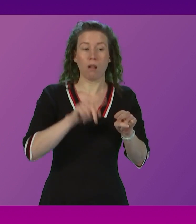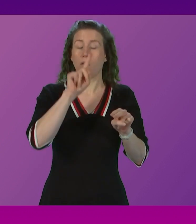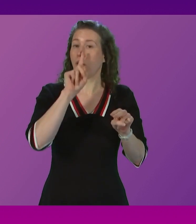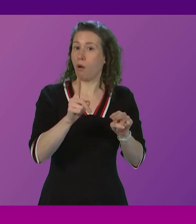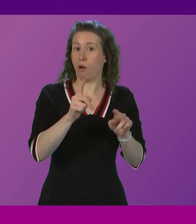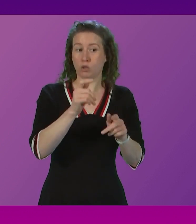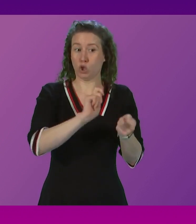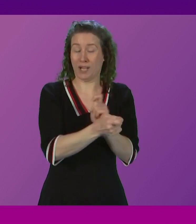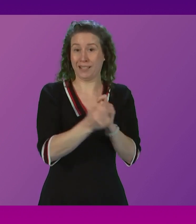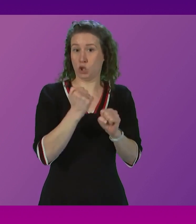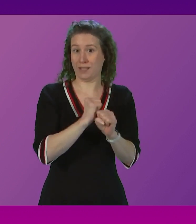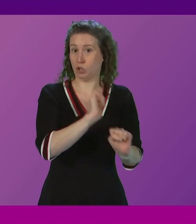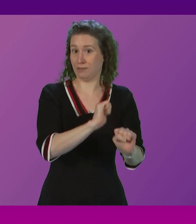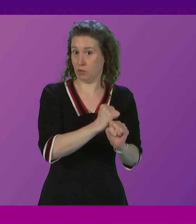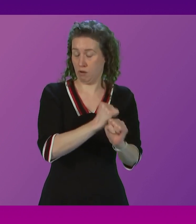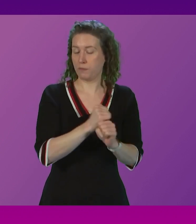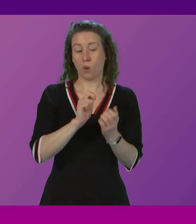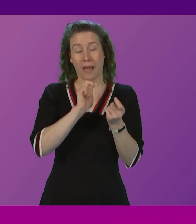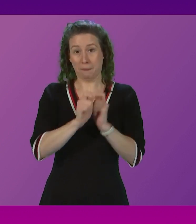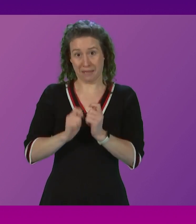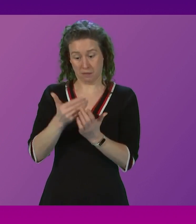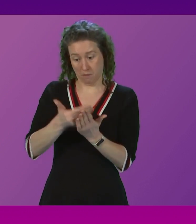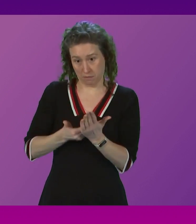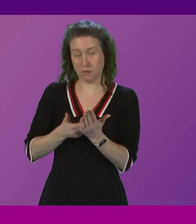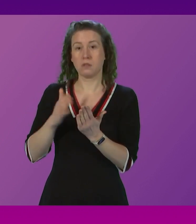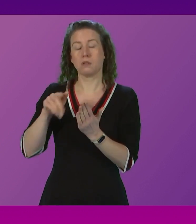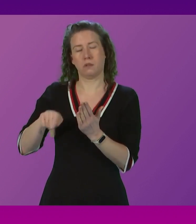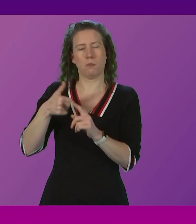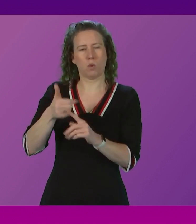An amendment in the name of Michelle Thomson, which was supported by Russell Findlay, would have